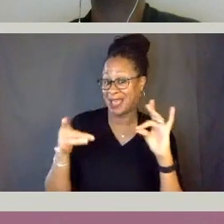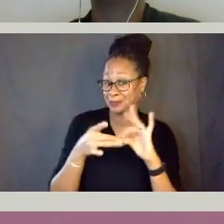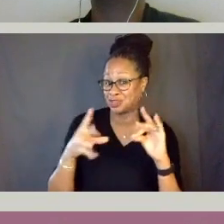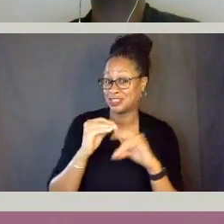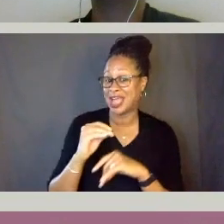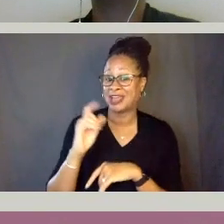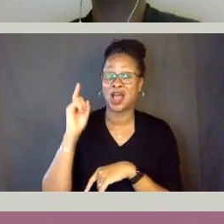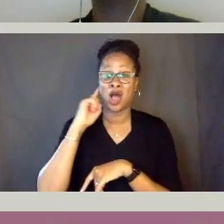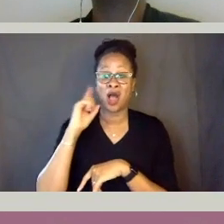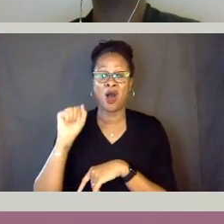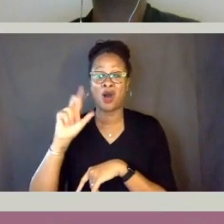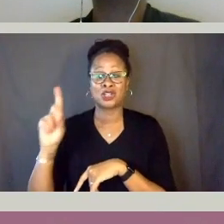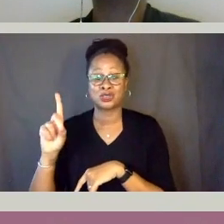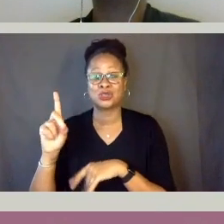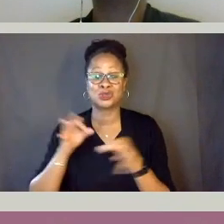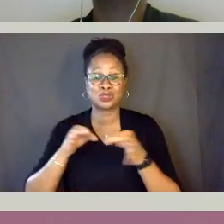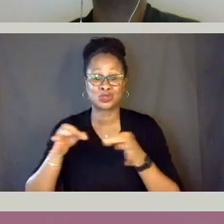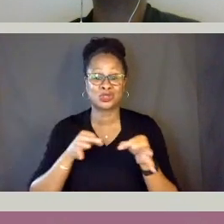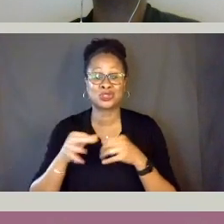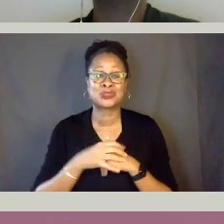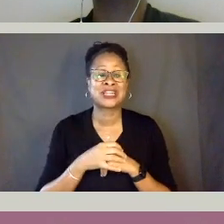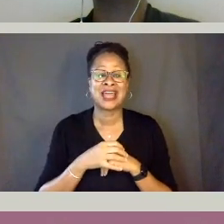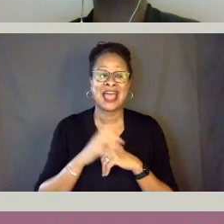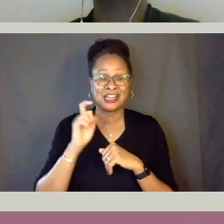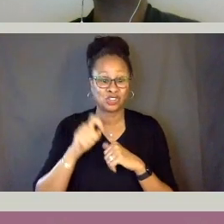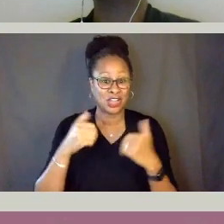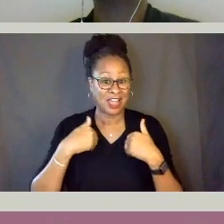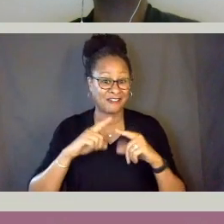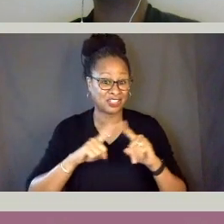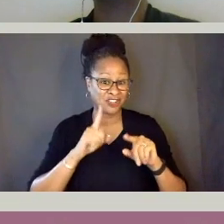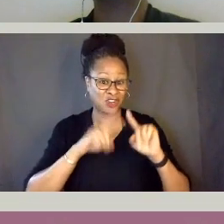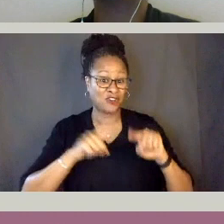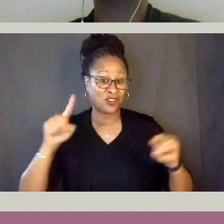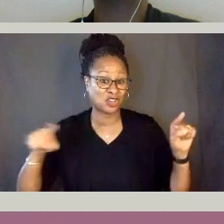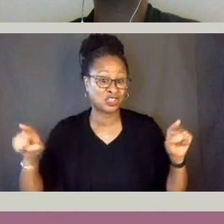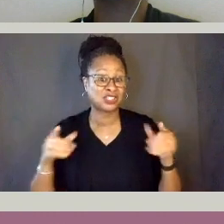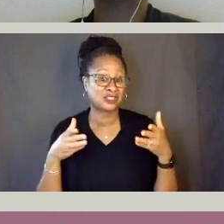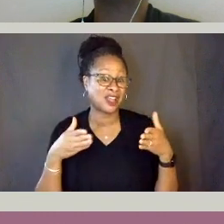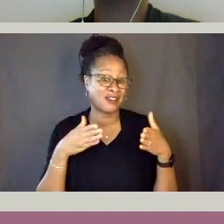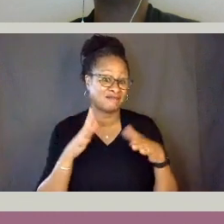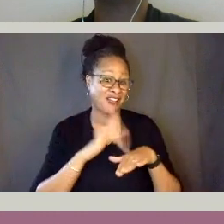and have these different versions available? And I think I'm just going to take moderator's privilege